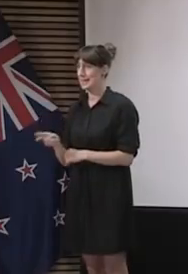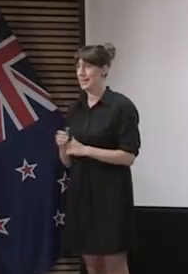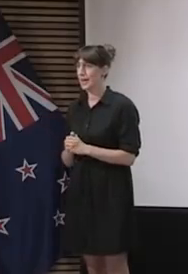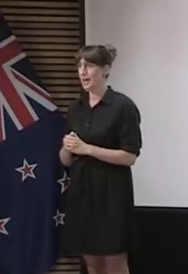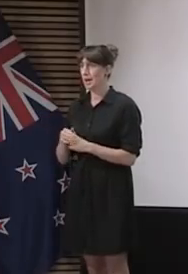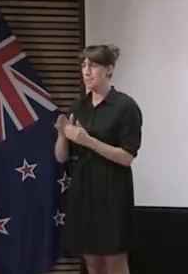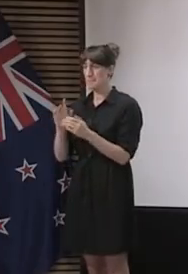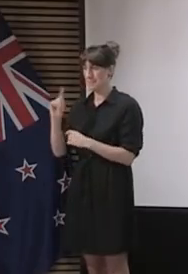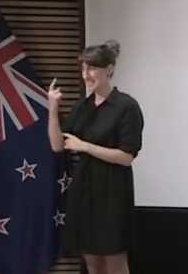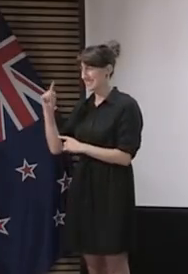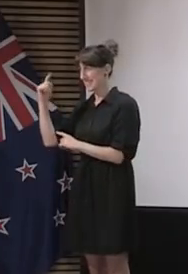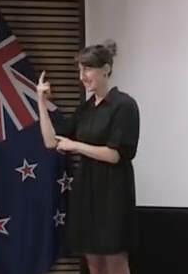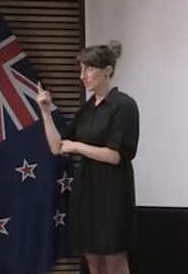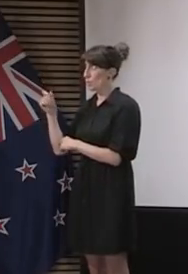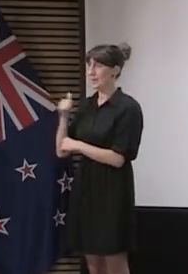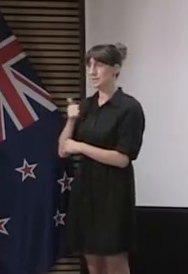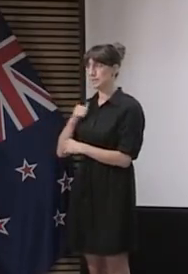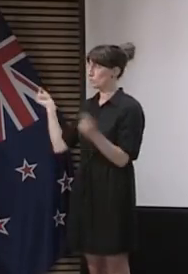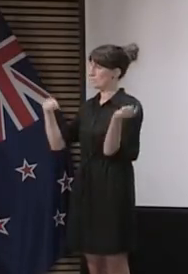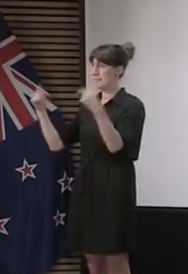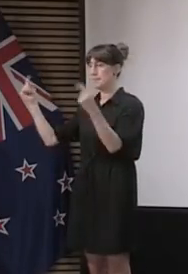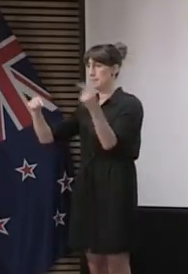Minister whetherhe will be travelling givenhis age?